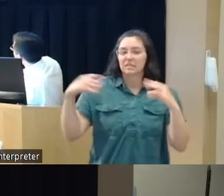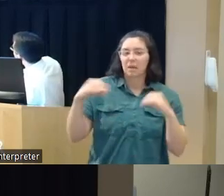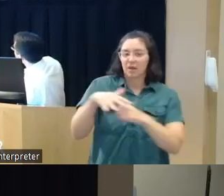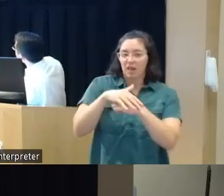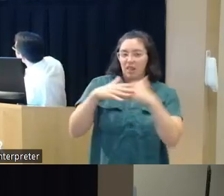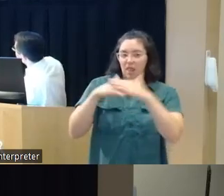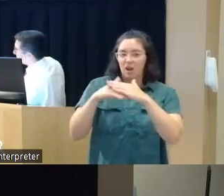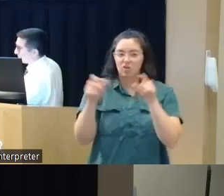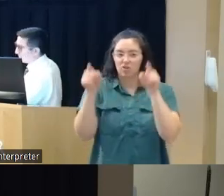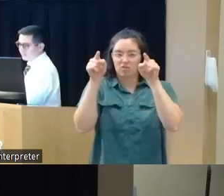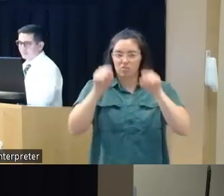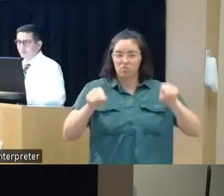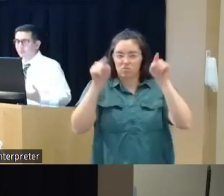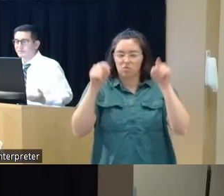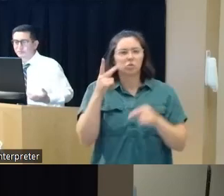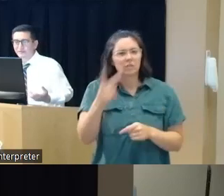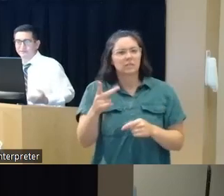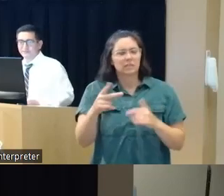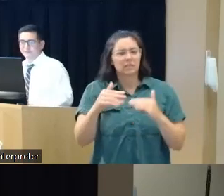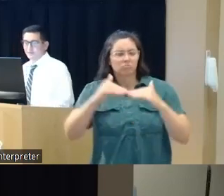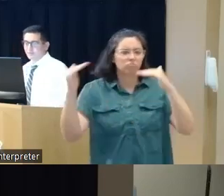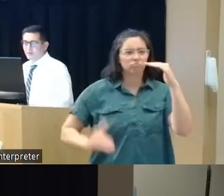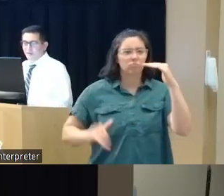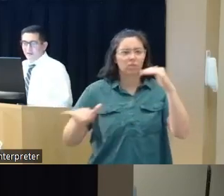and we started noticing that there were deficits and there were Regional deficits that were